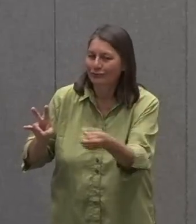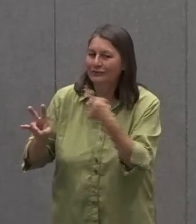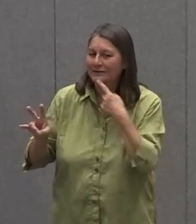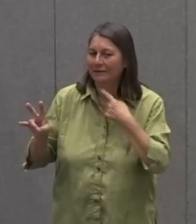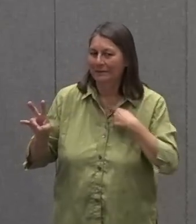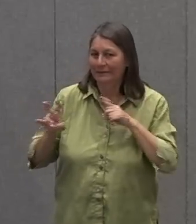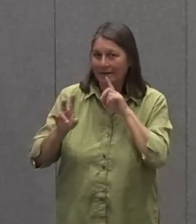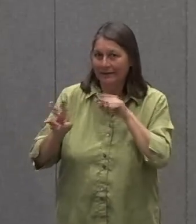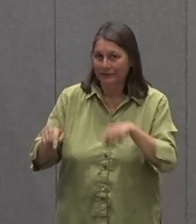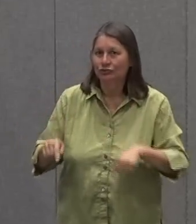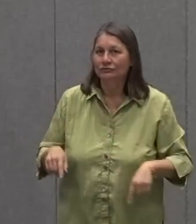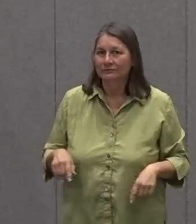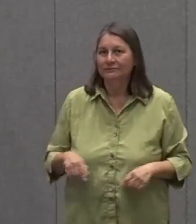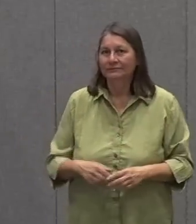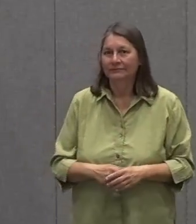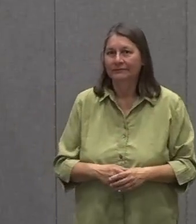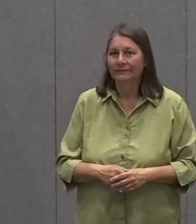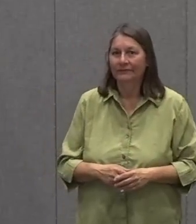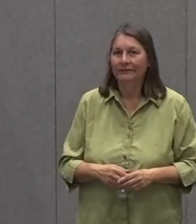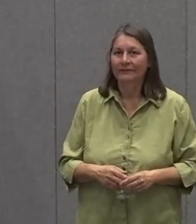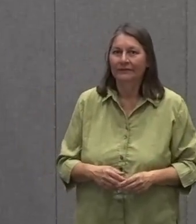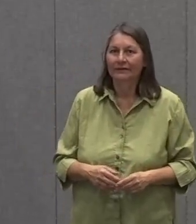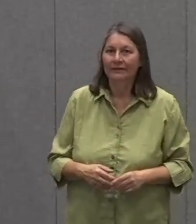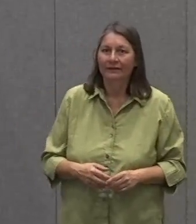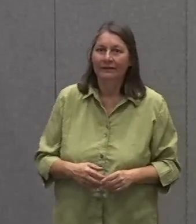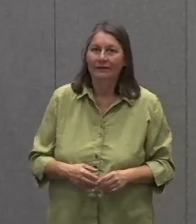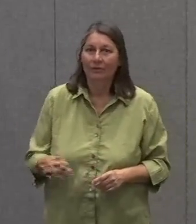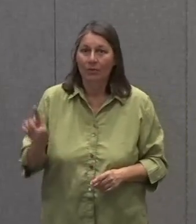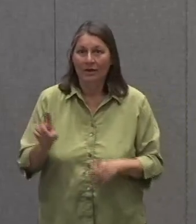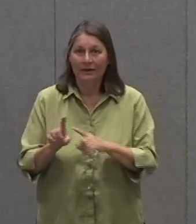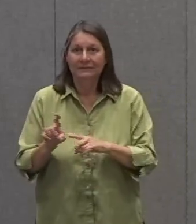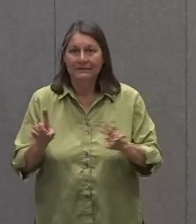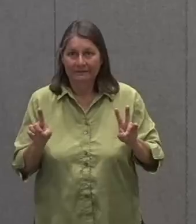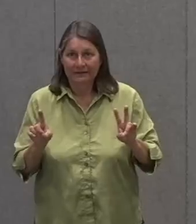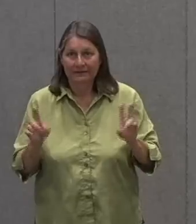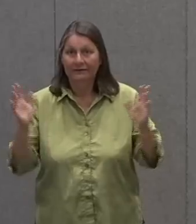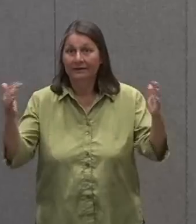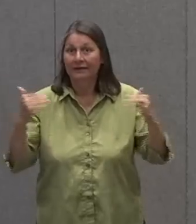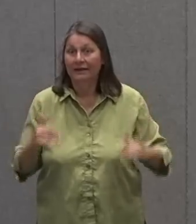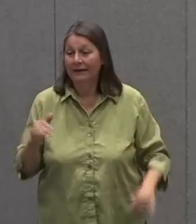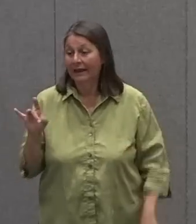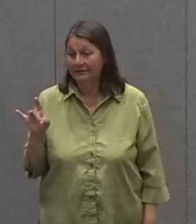before I even had a chance to finish off the other one. Now we have two. What about eight?